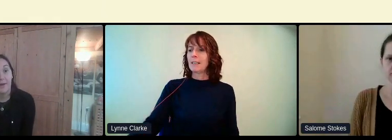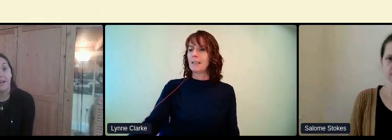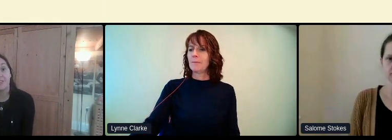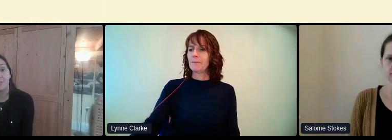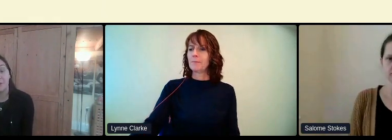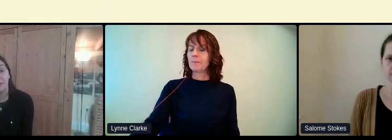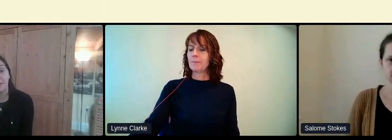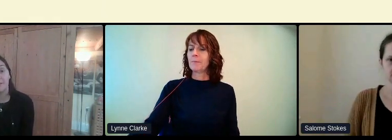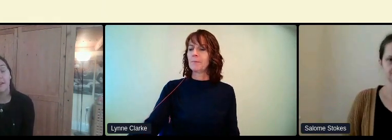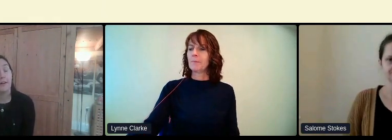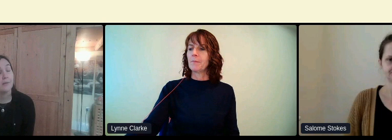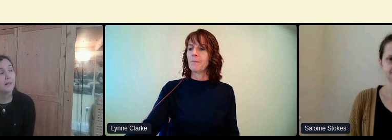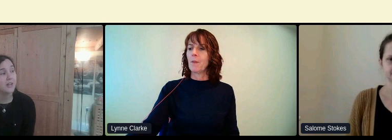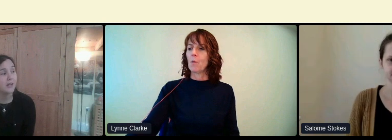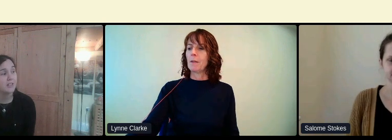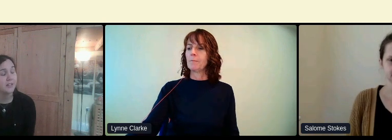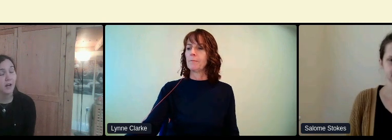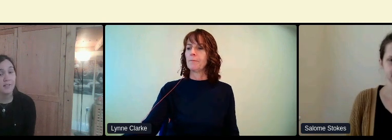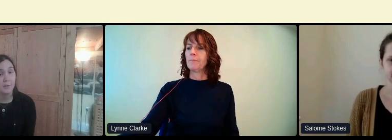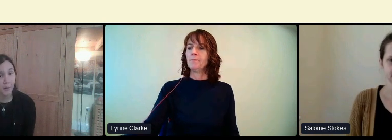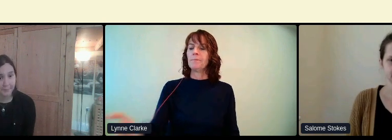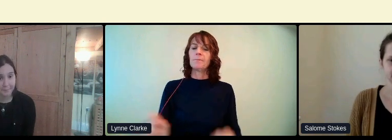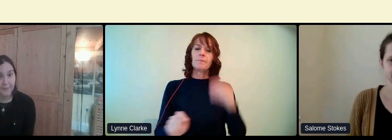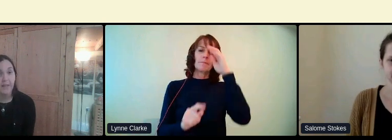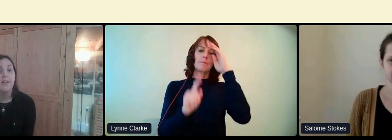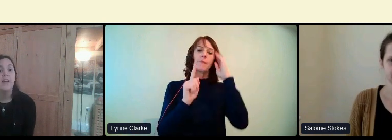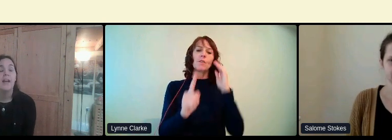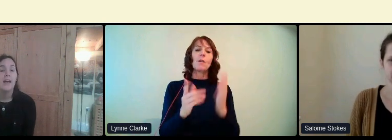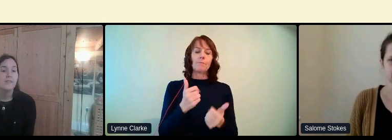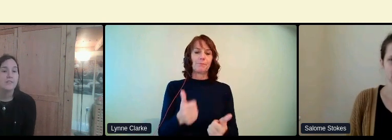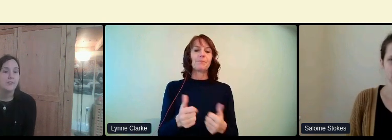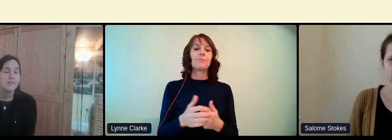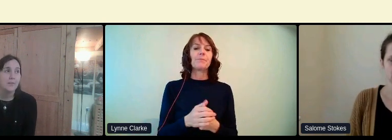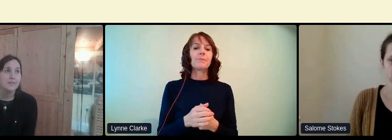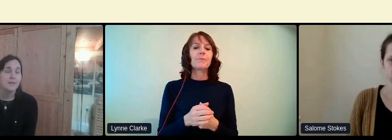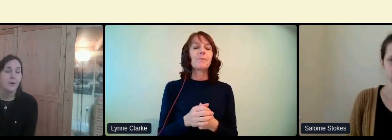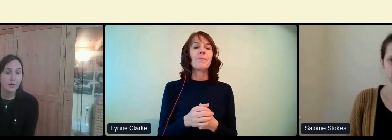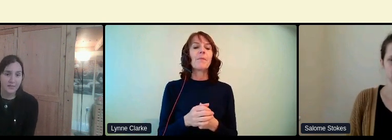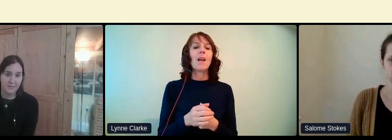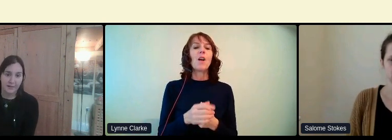by actually doing it by challenging and asking why. In terms of around the office space,